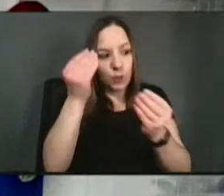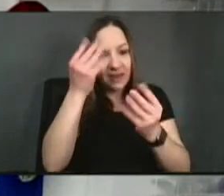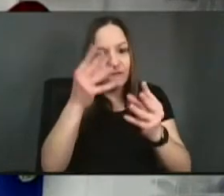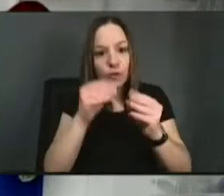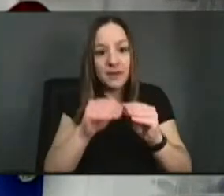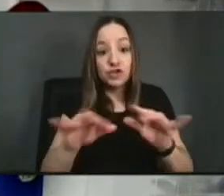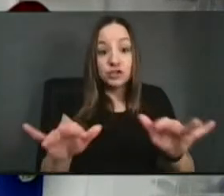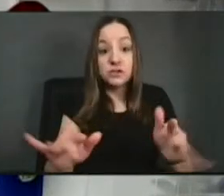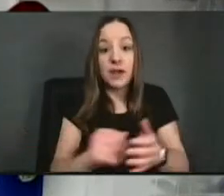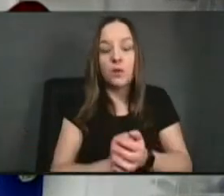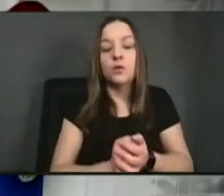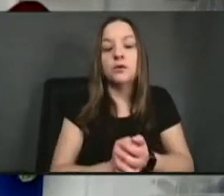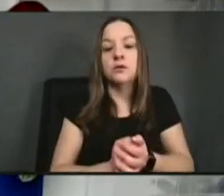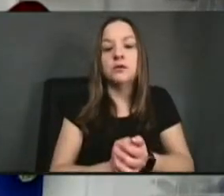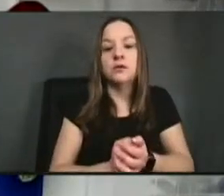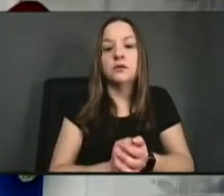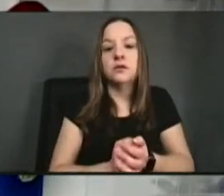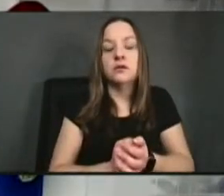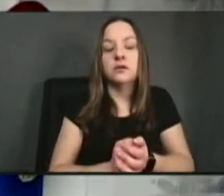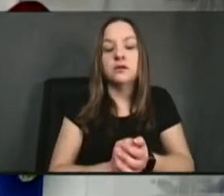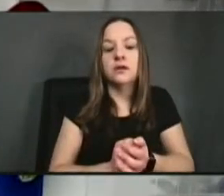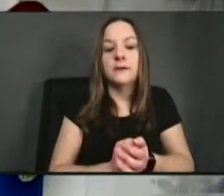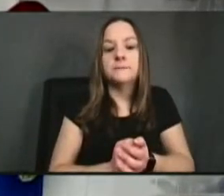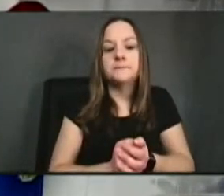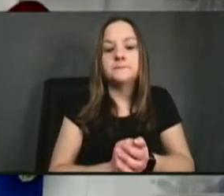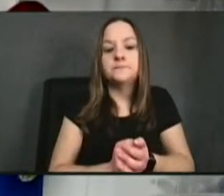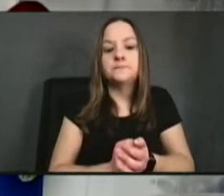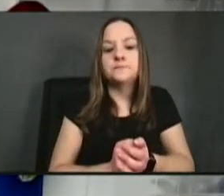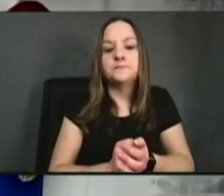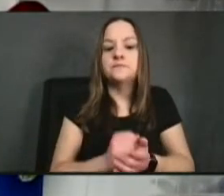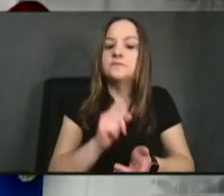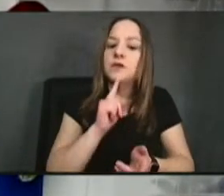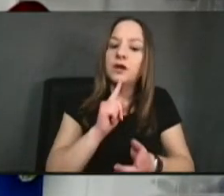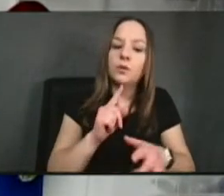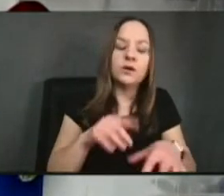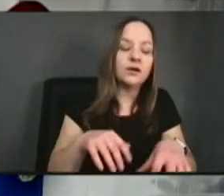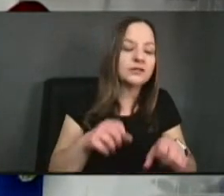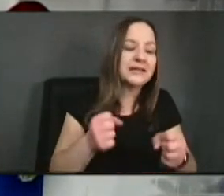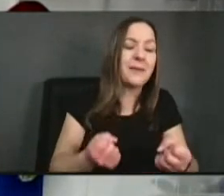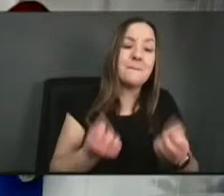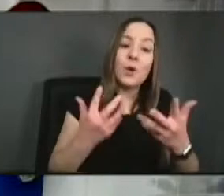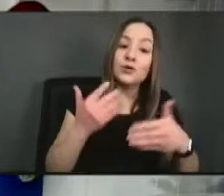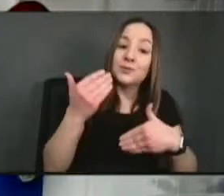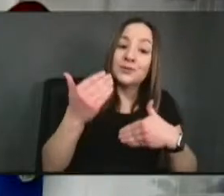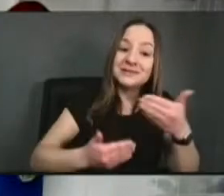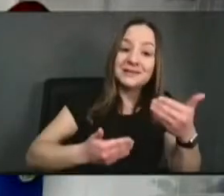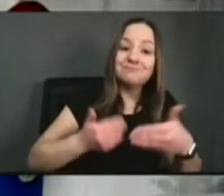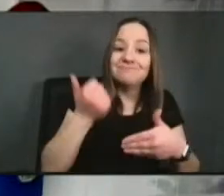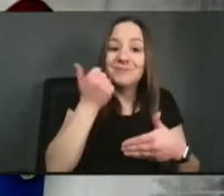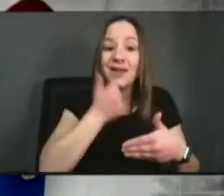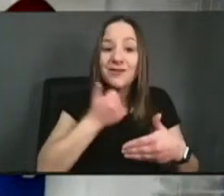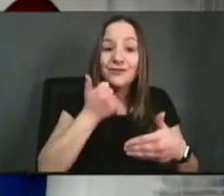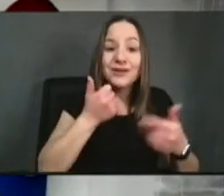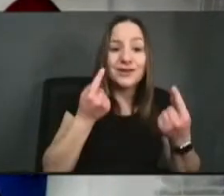their families. And get that information. Um and we're doing